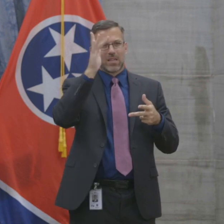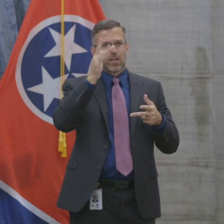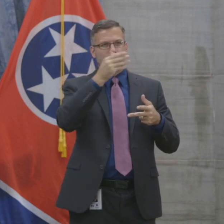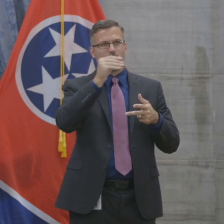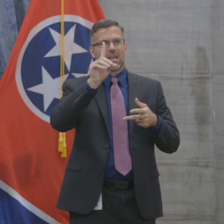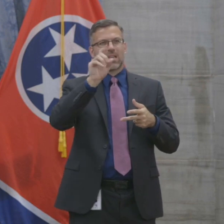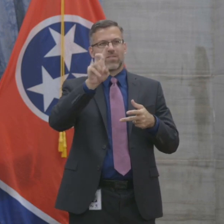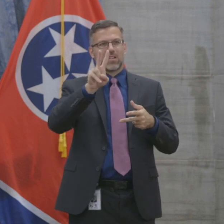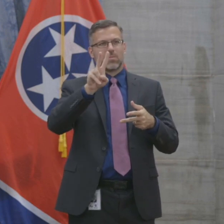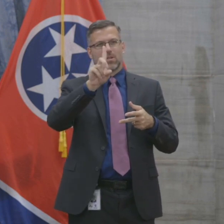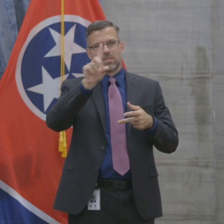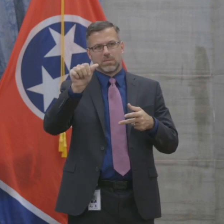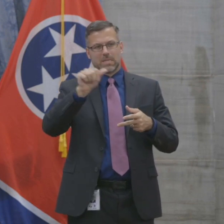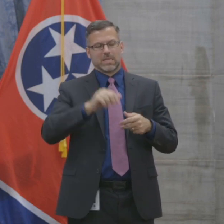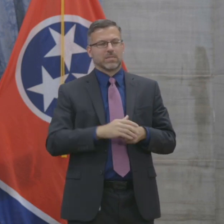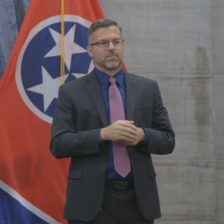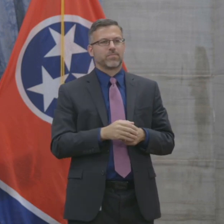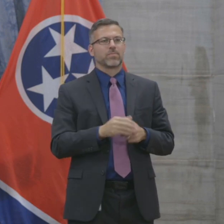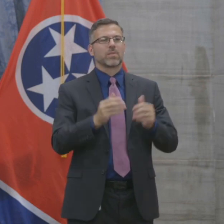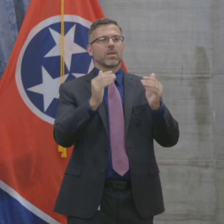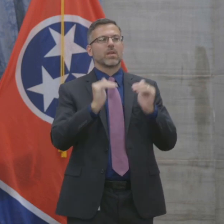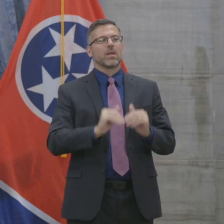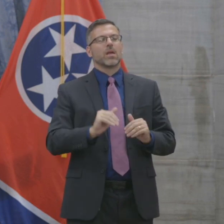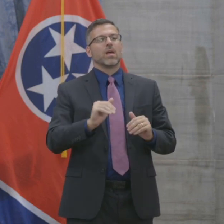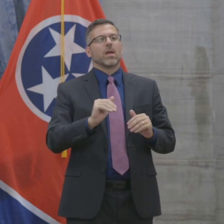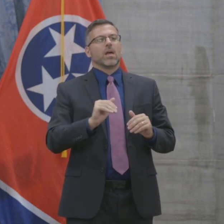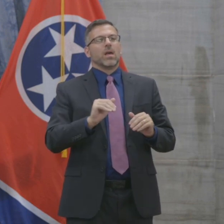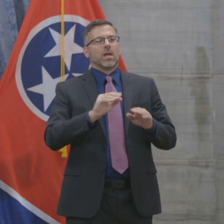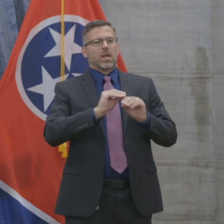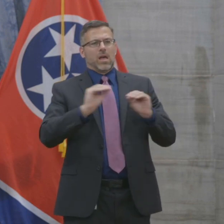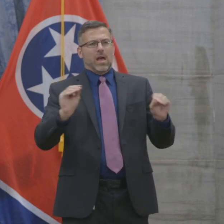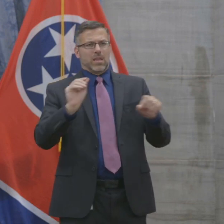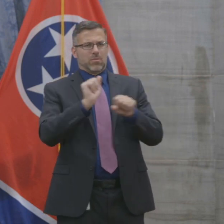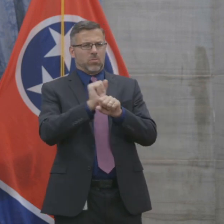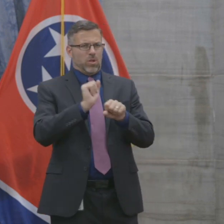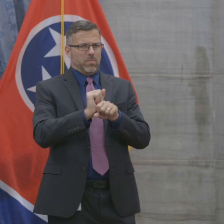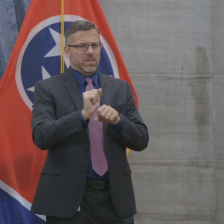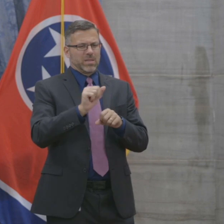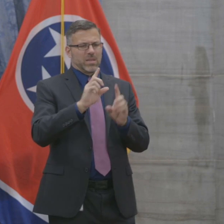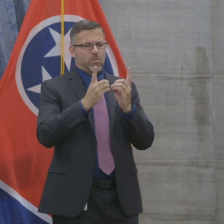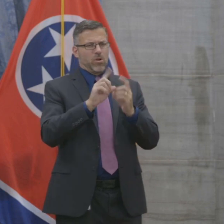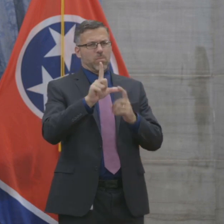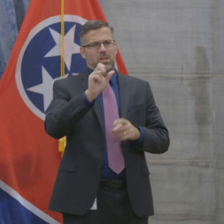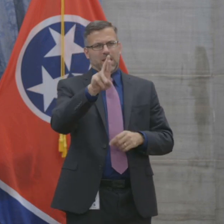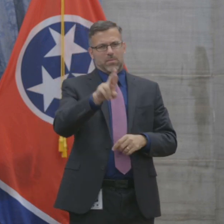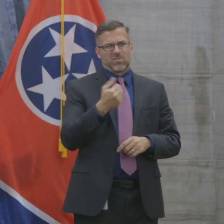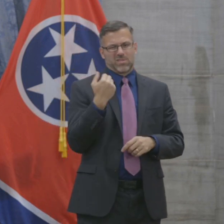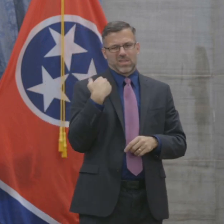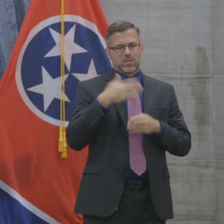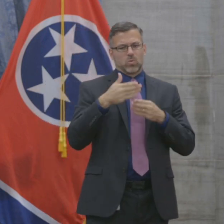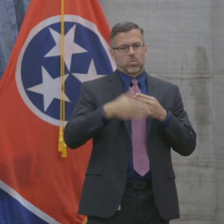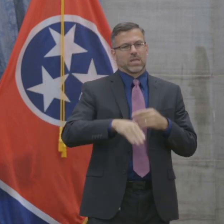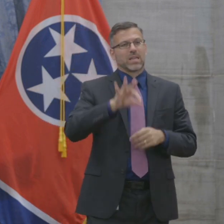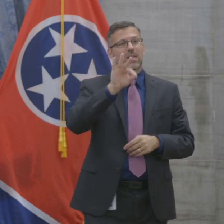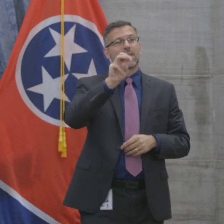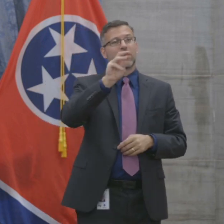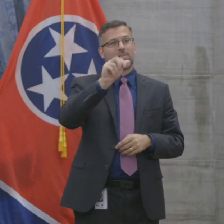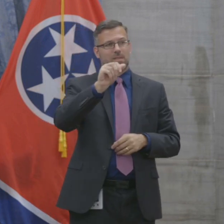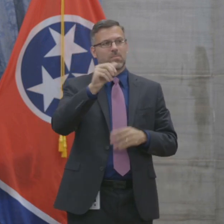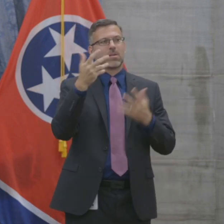tourism continues to survive and in some places thrive. I'm grateful for their passion and dedication to following the